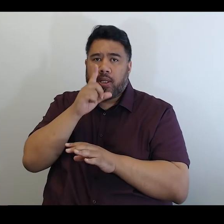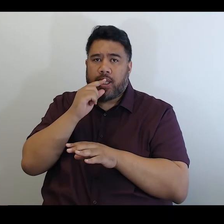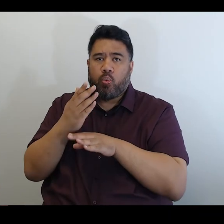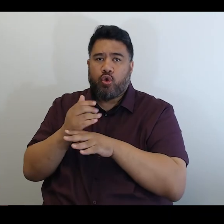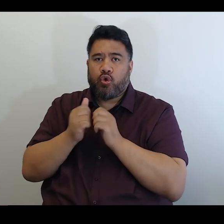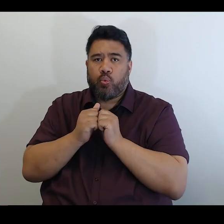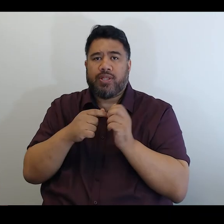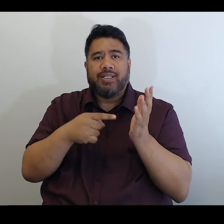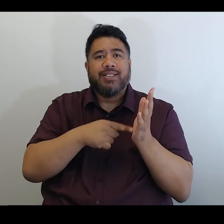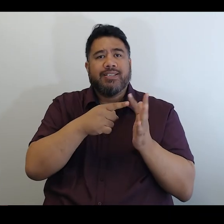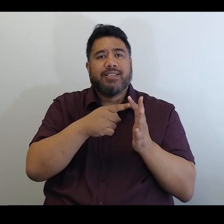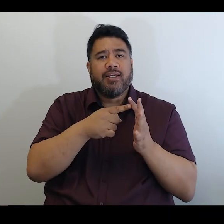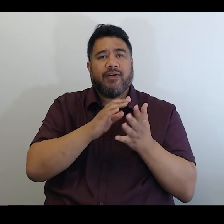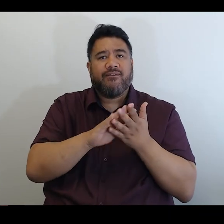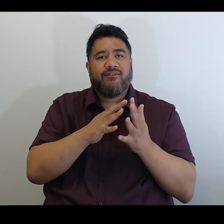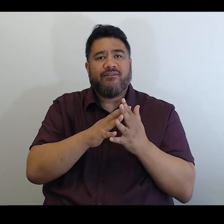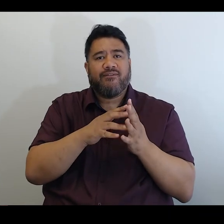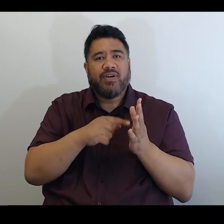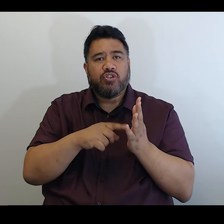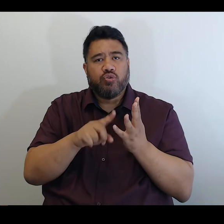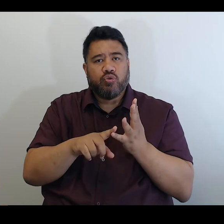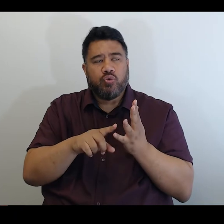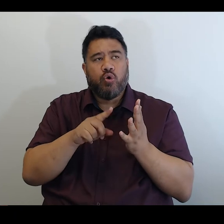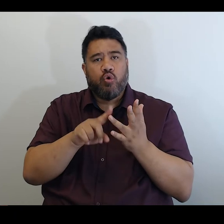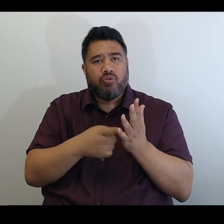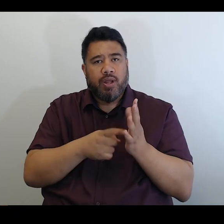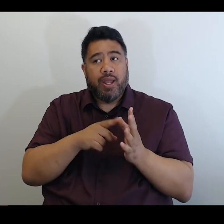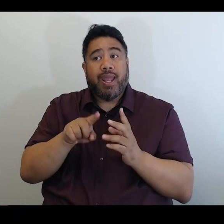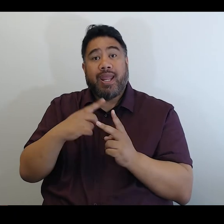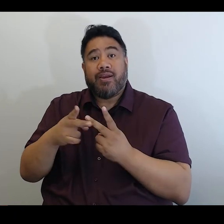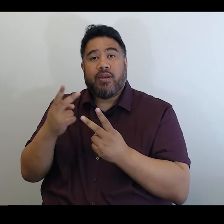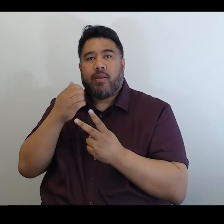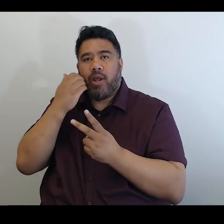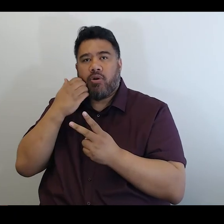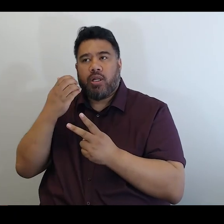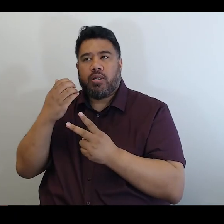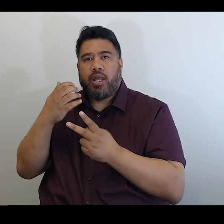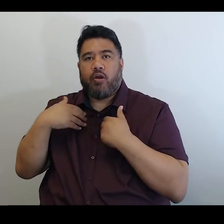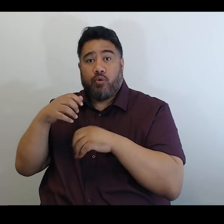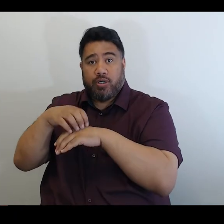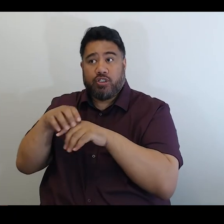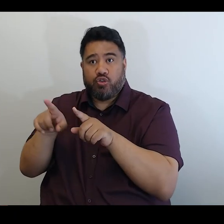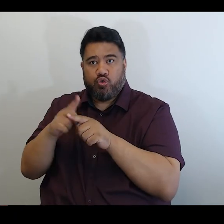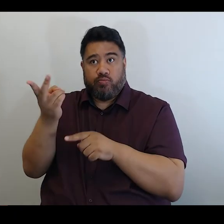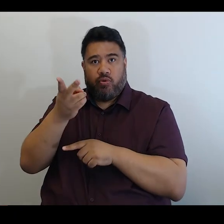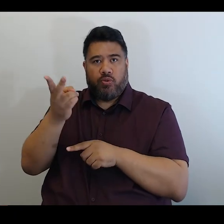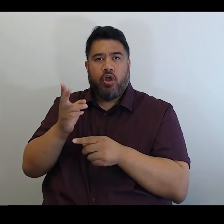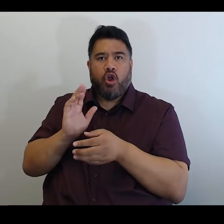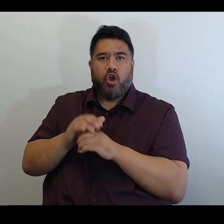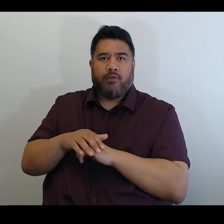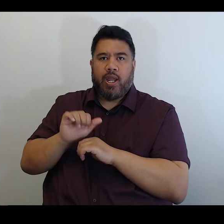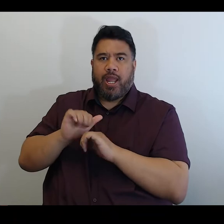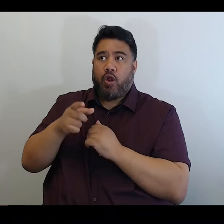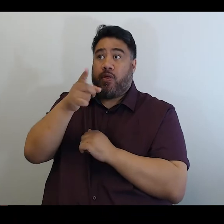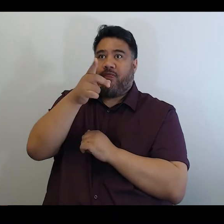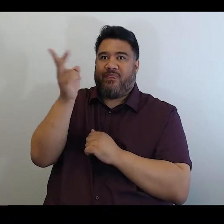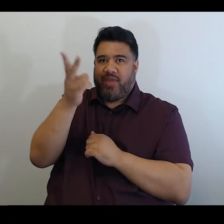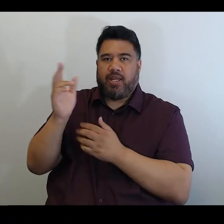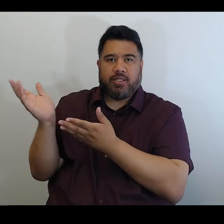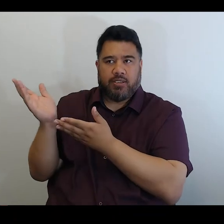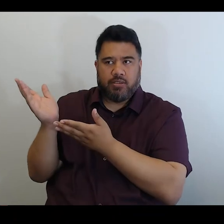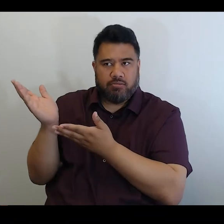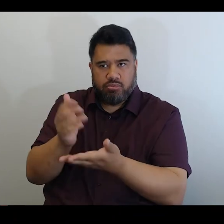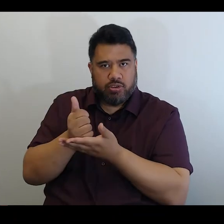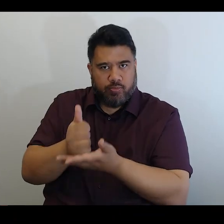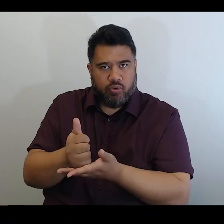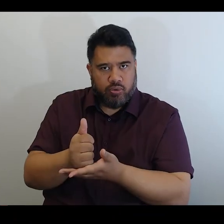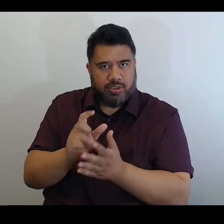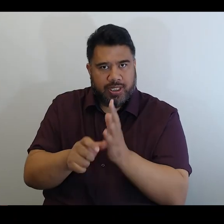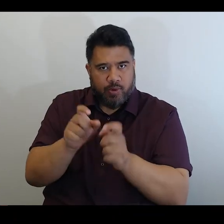Laura, and Te Aka Whai Ora in the provision of those suppots. So short answer is yes we do have a role,